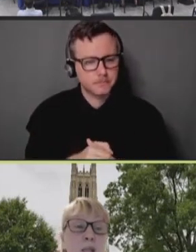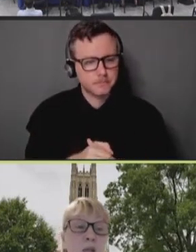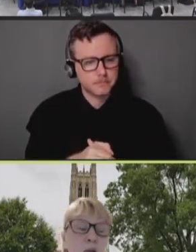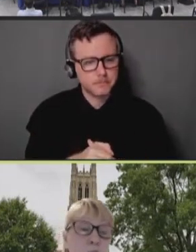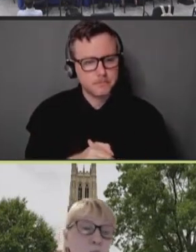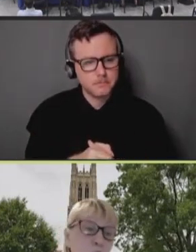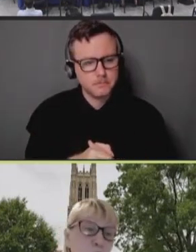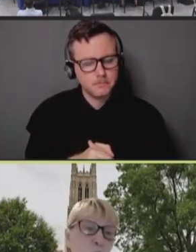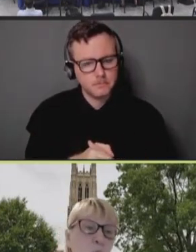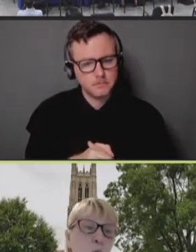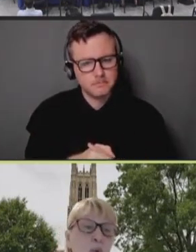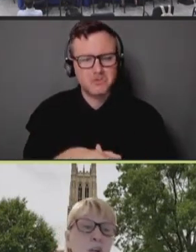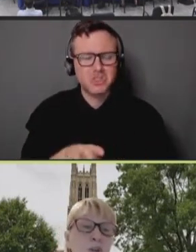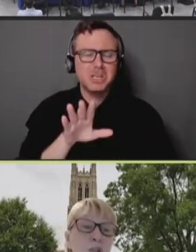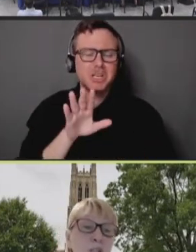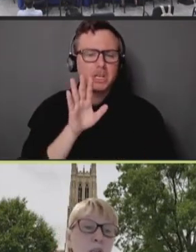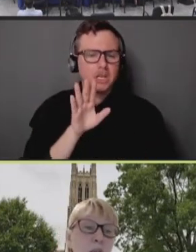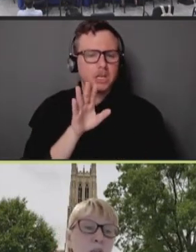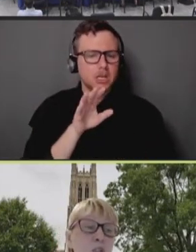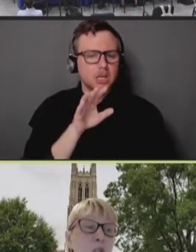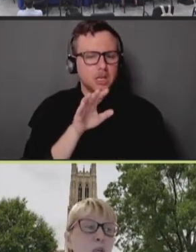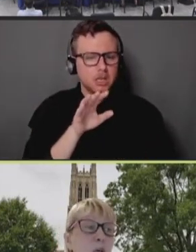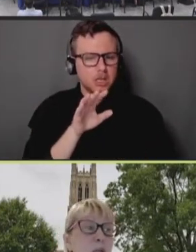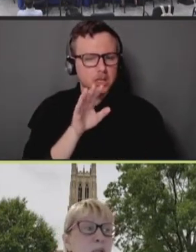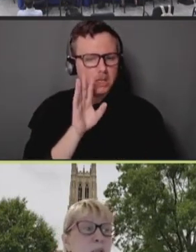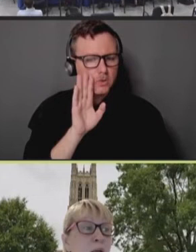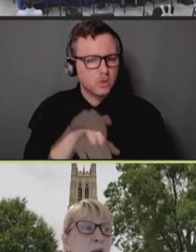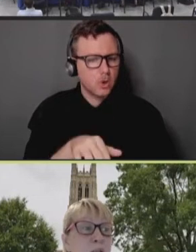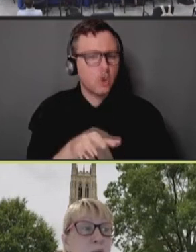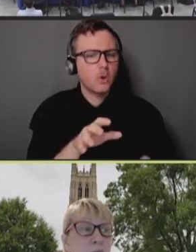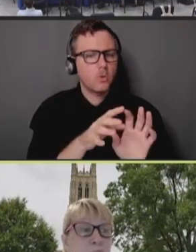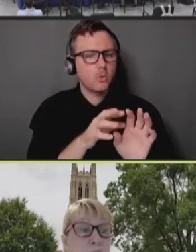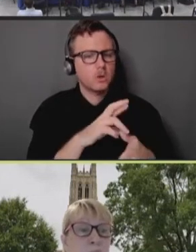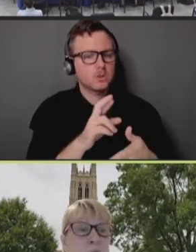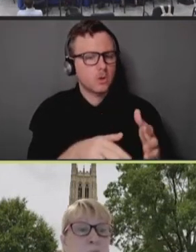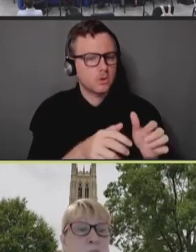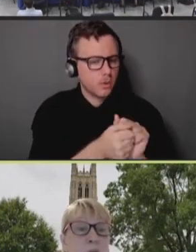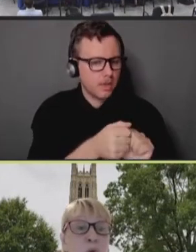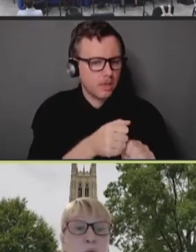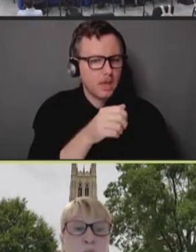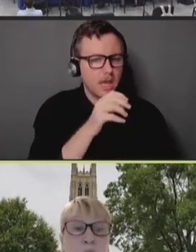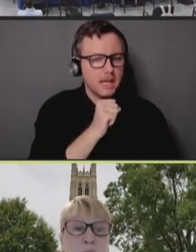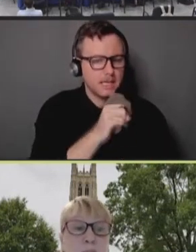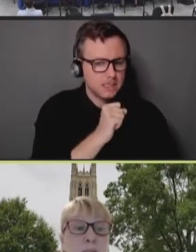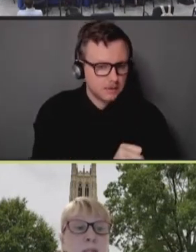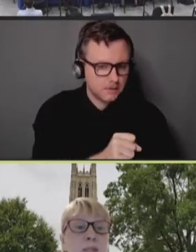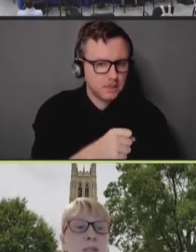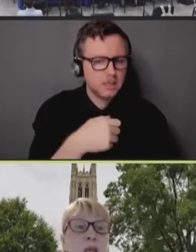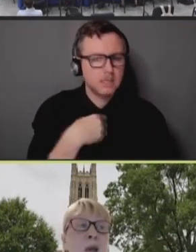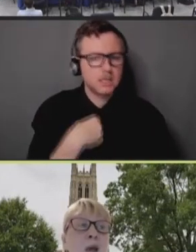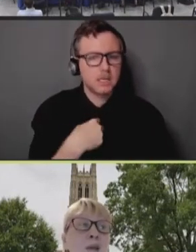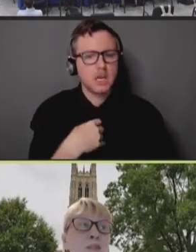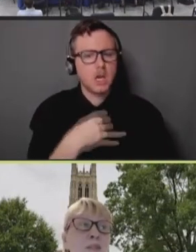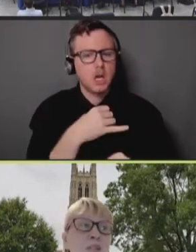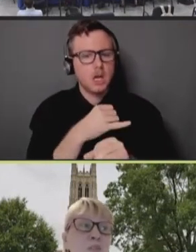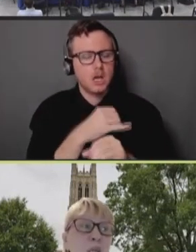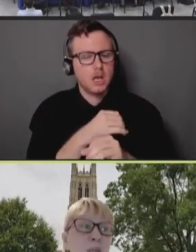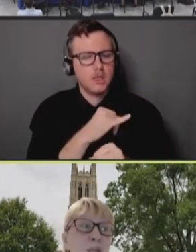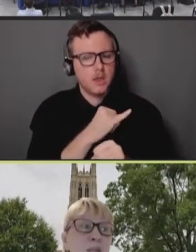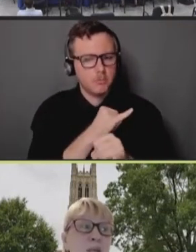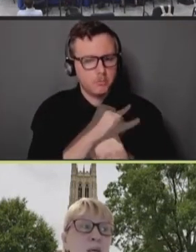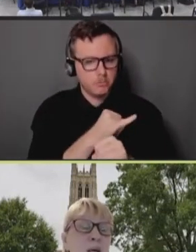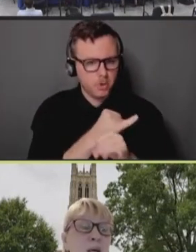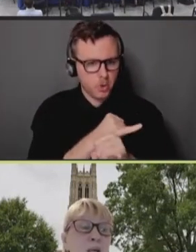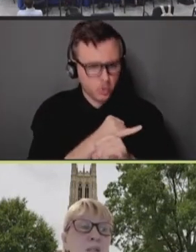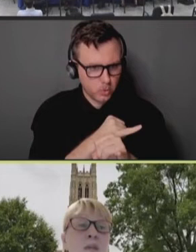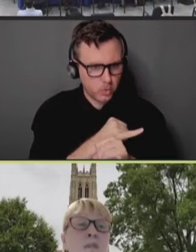And you know where the aging is characterized by immune senescence and this means several